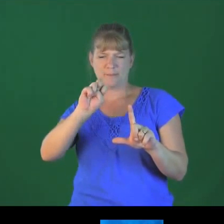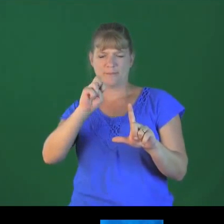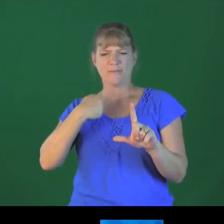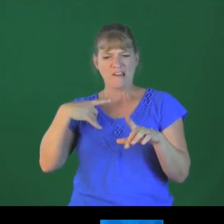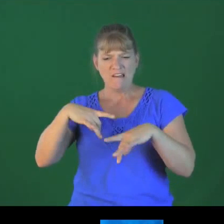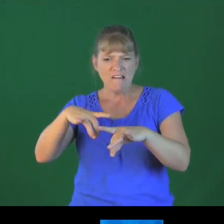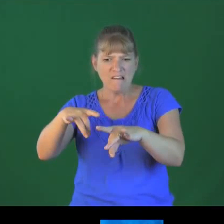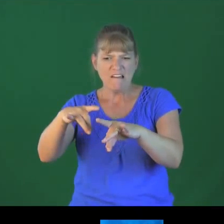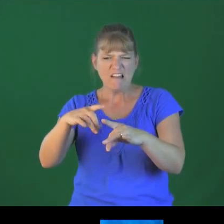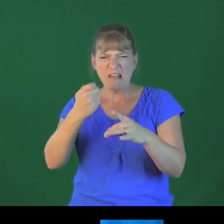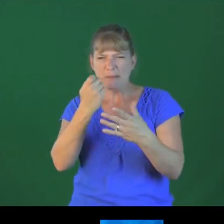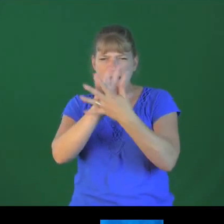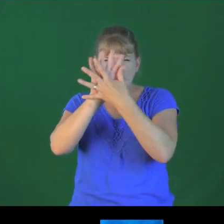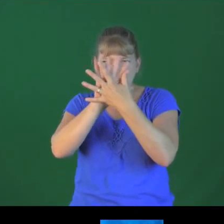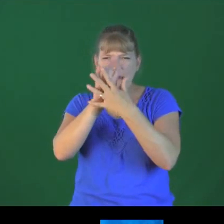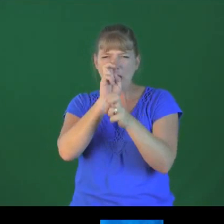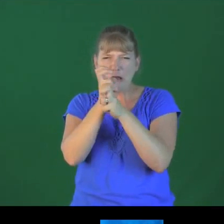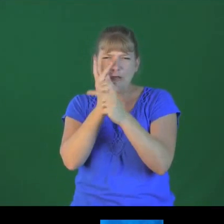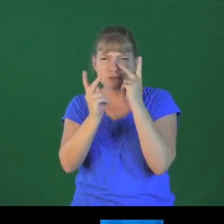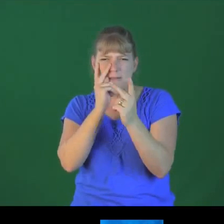is a little bit fuzzy and hard to see sometimes,